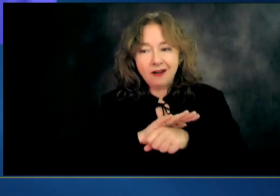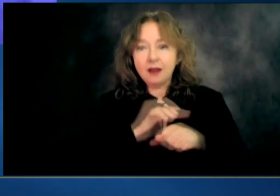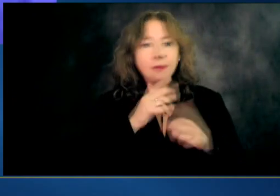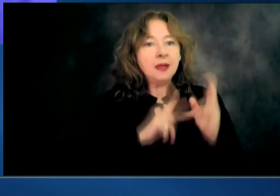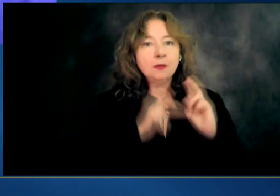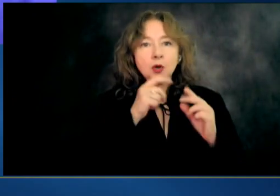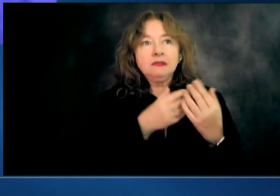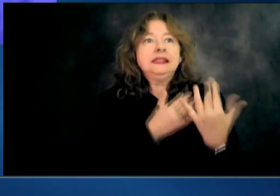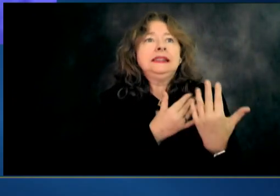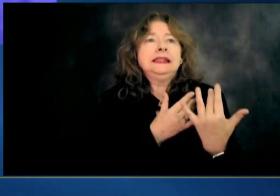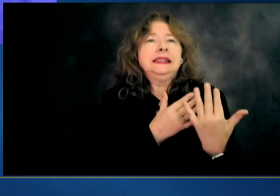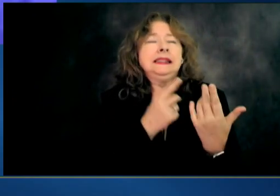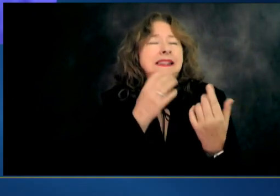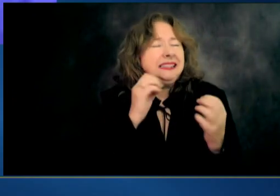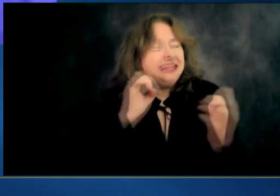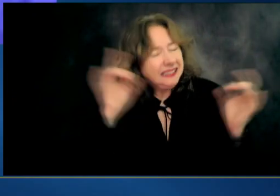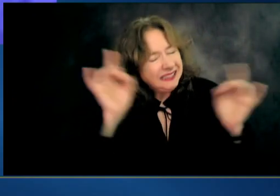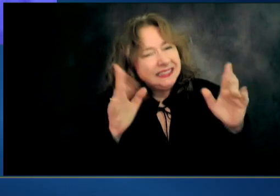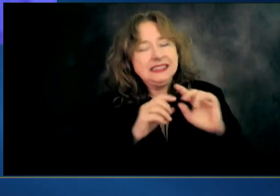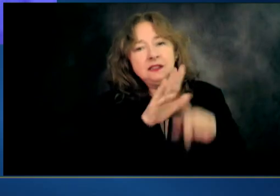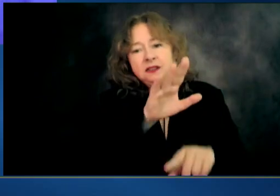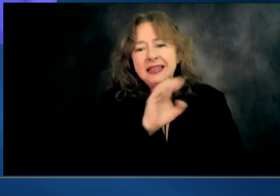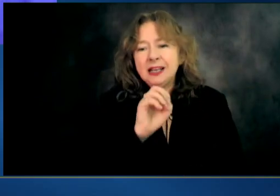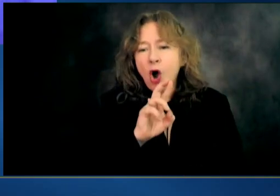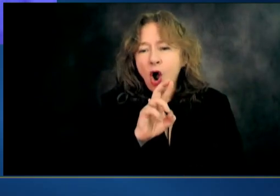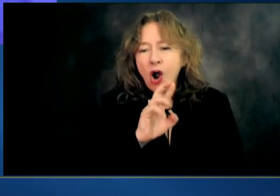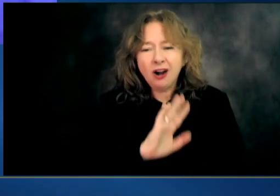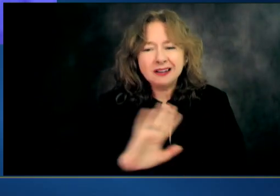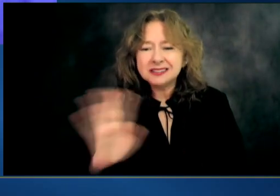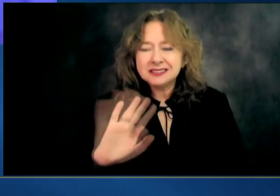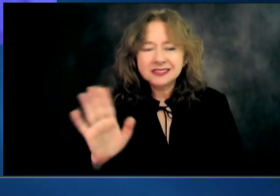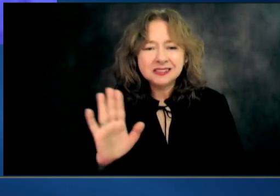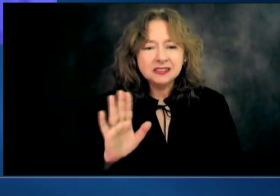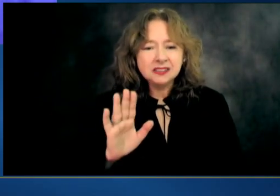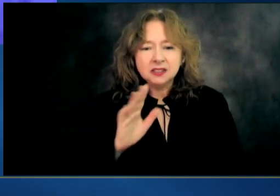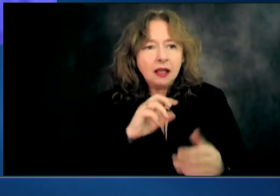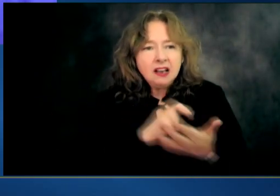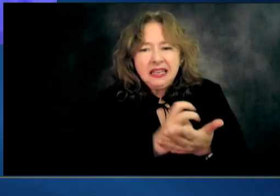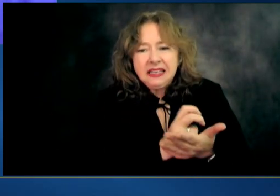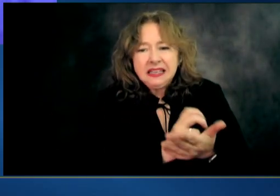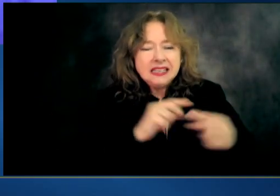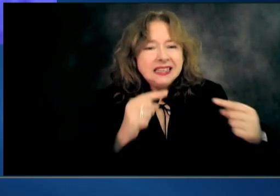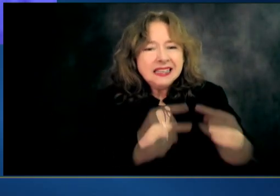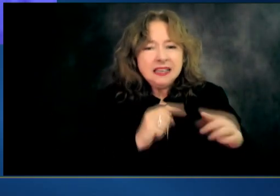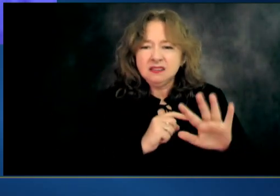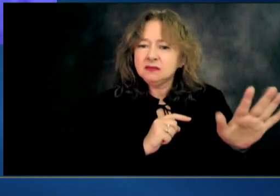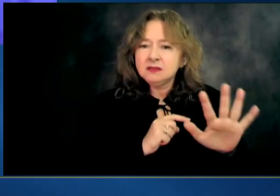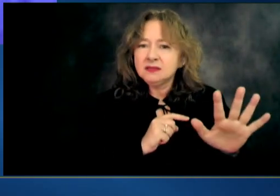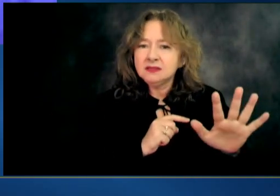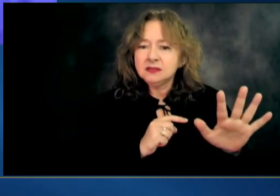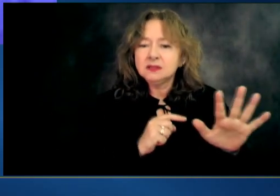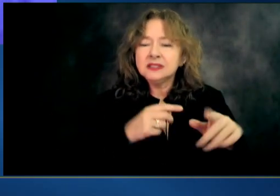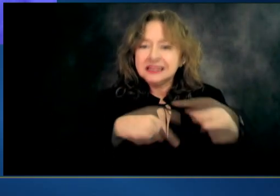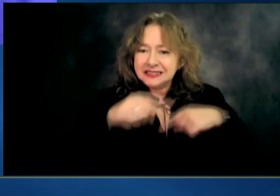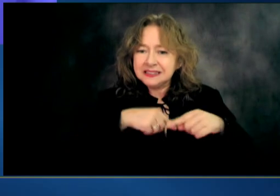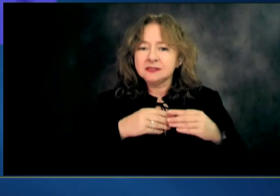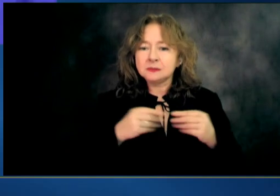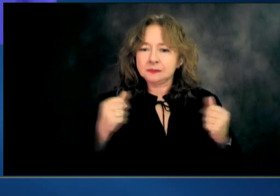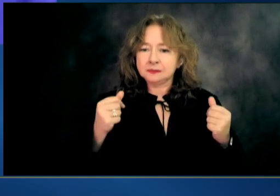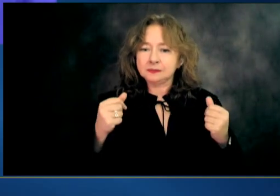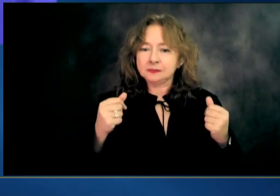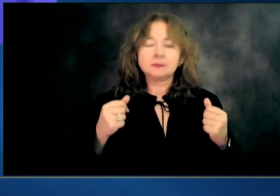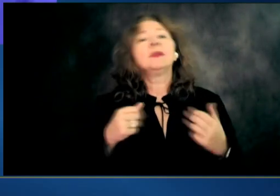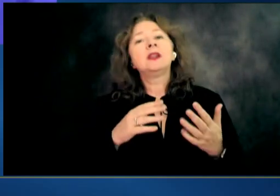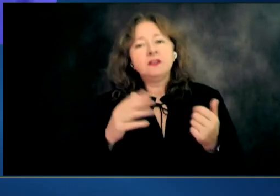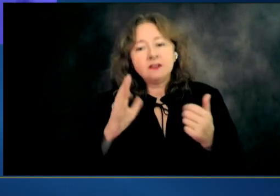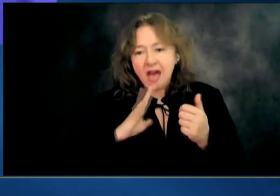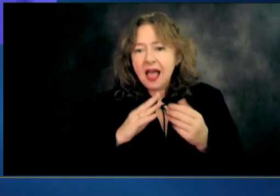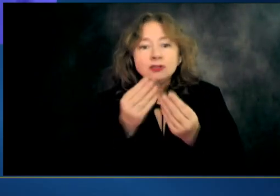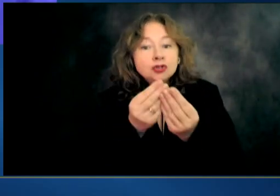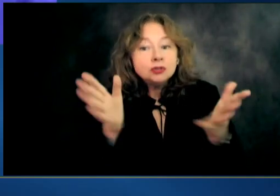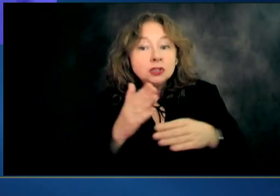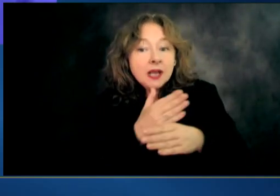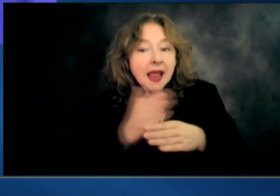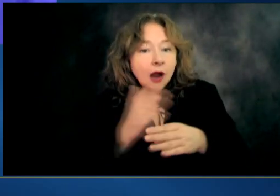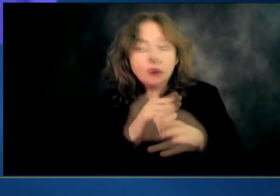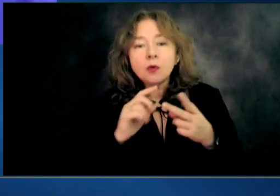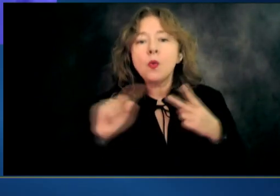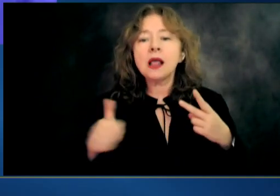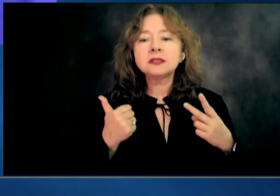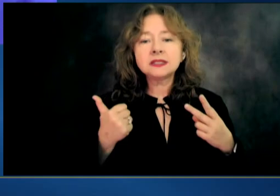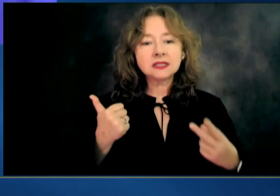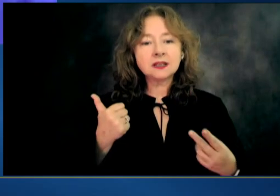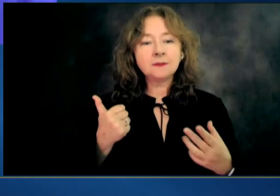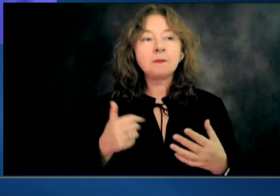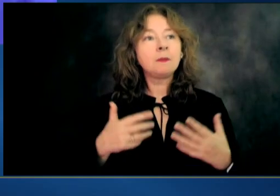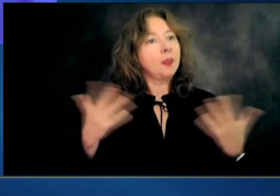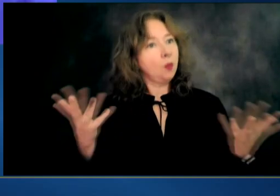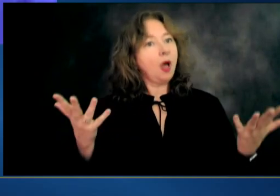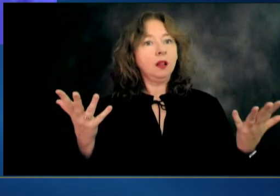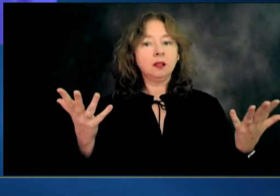just riddled and convulsing with pain. What else can we do? Well, make sure that you are including